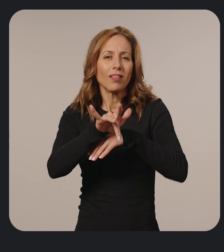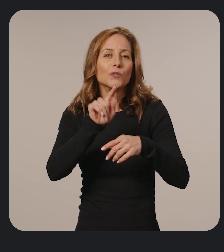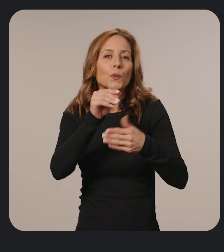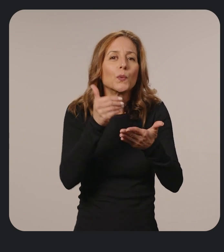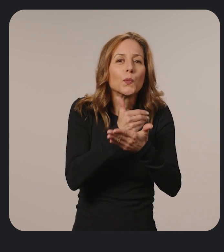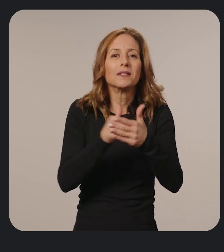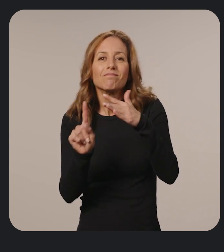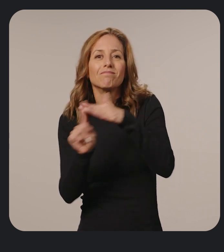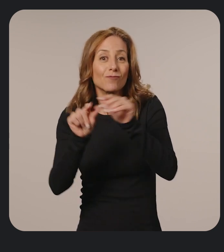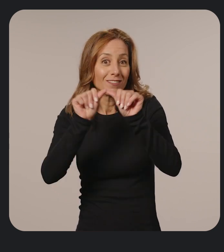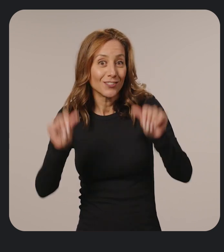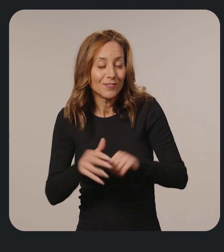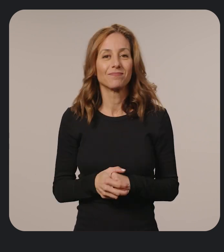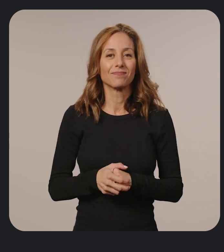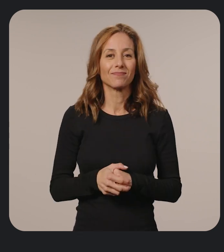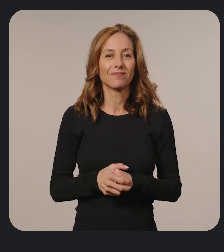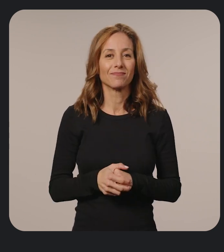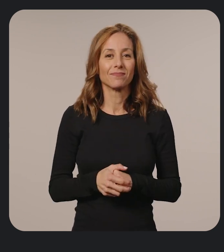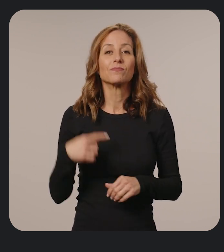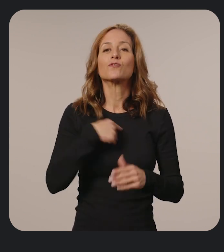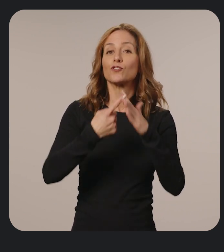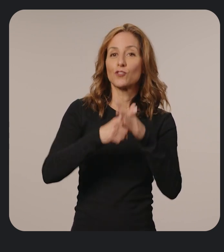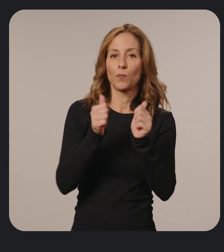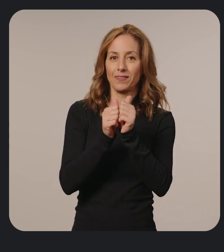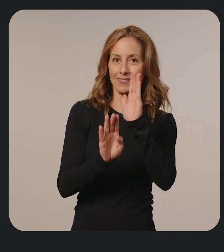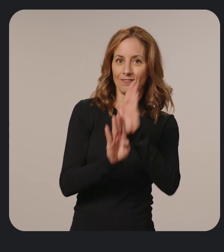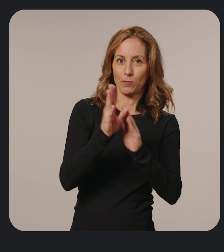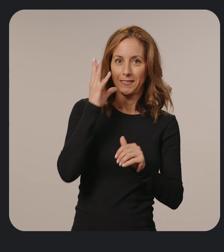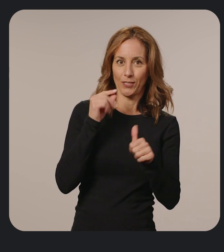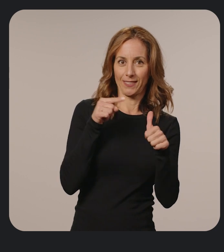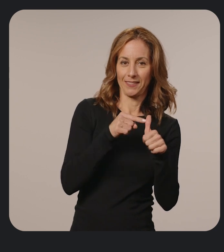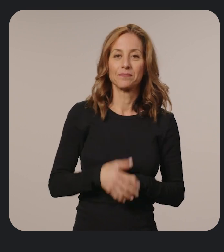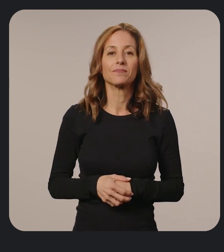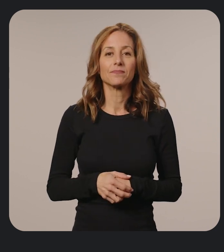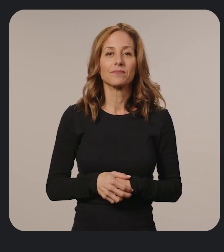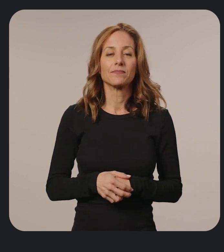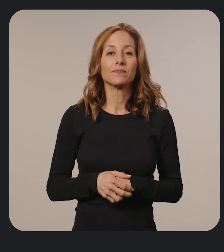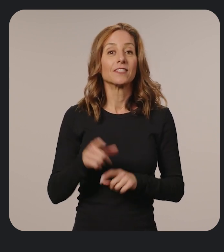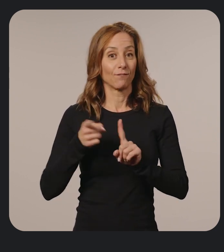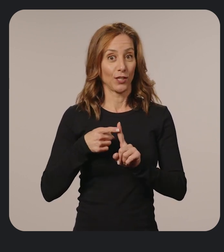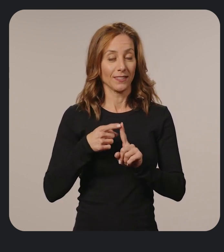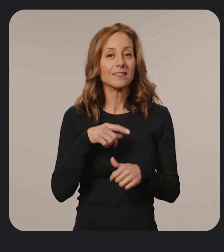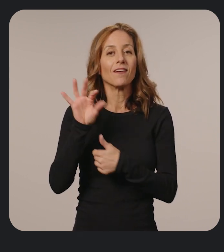to new and emerging architectures. We'll start with developer experience and, first,